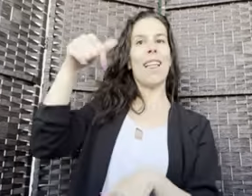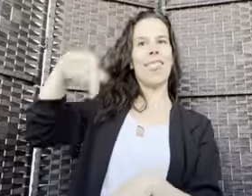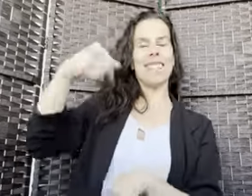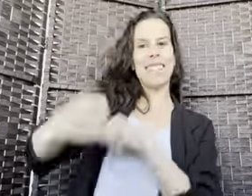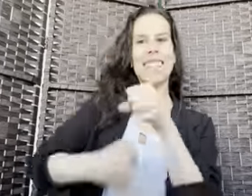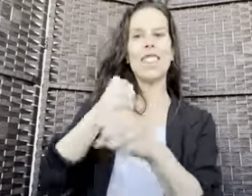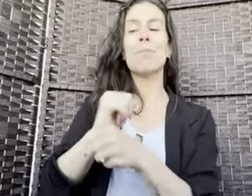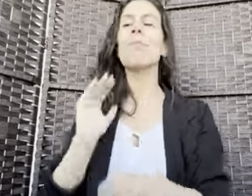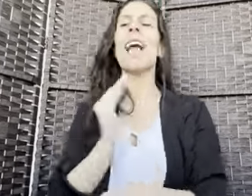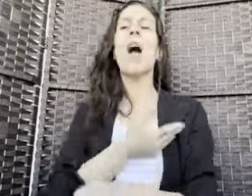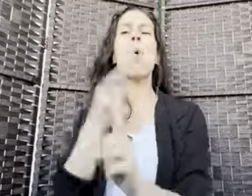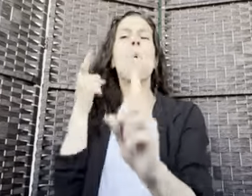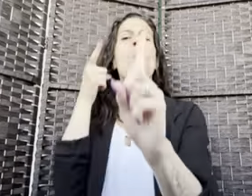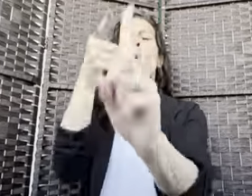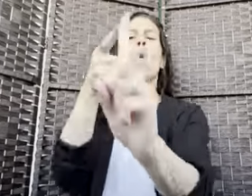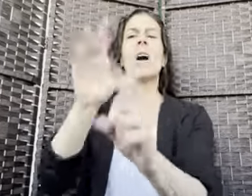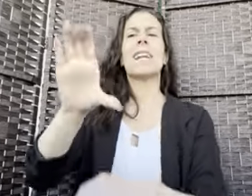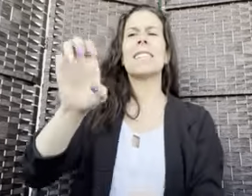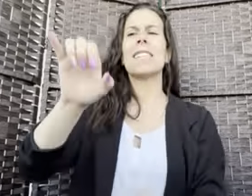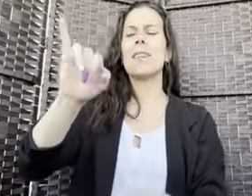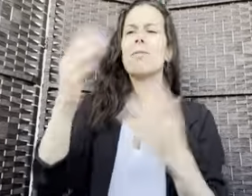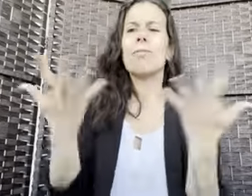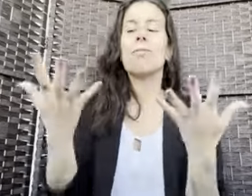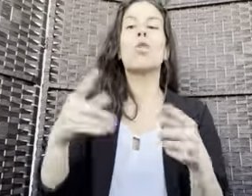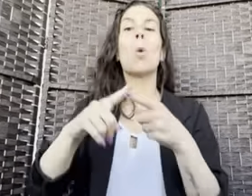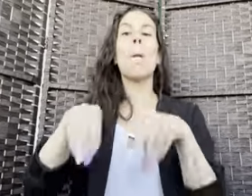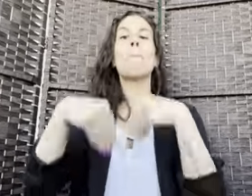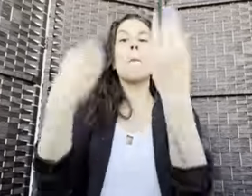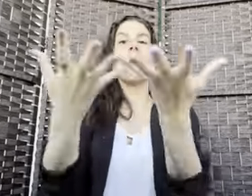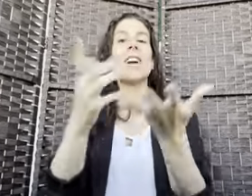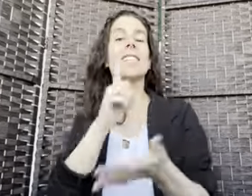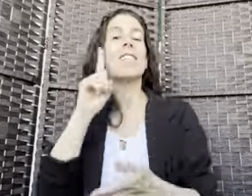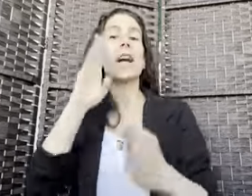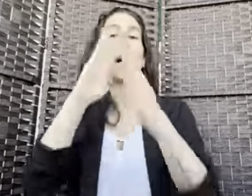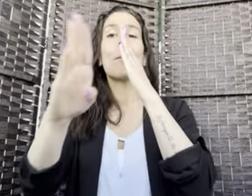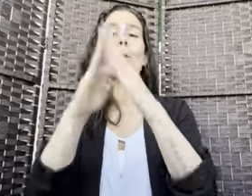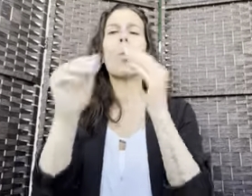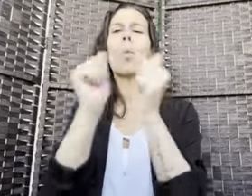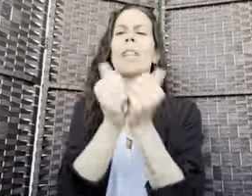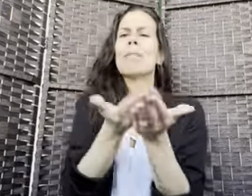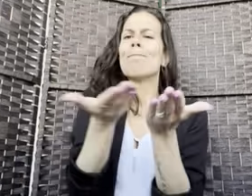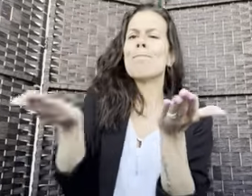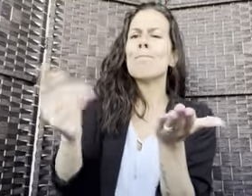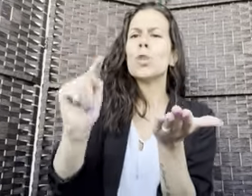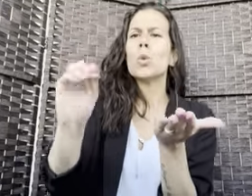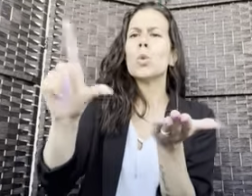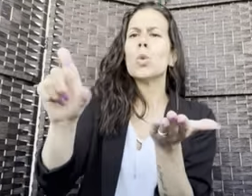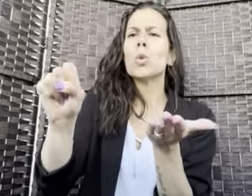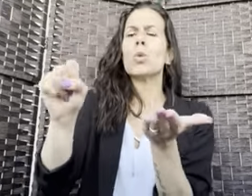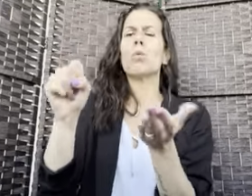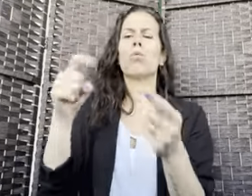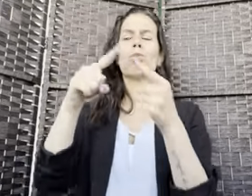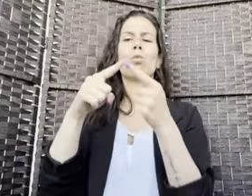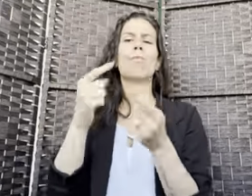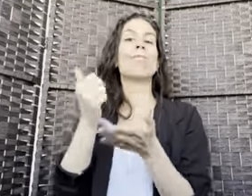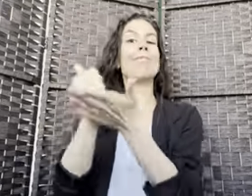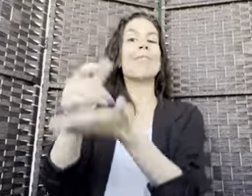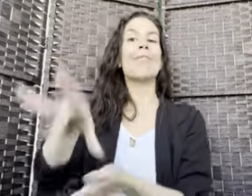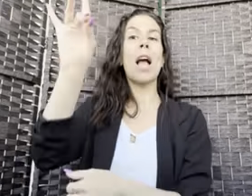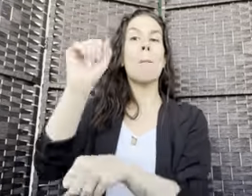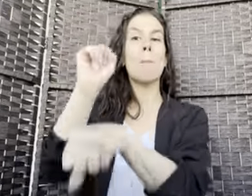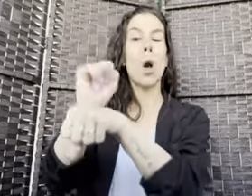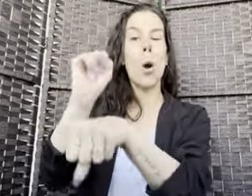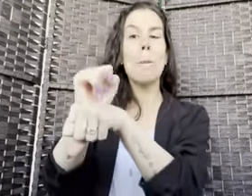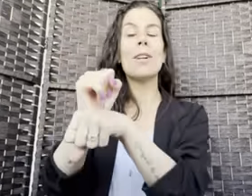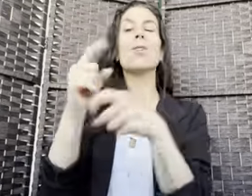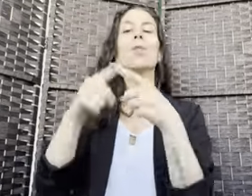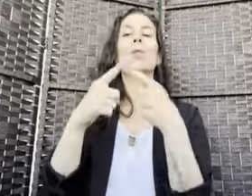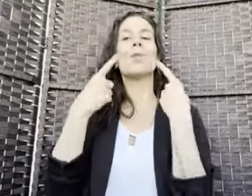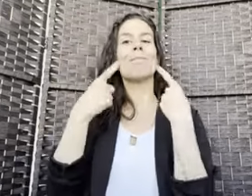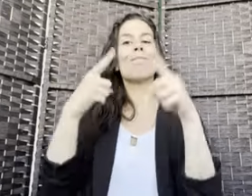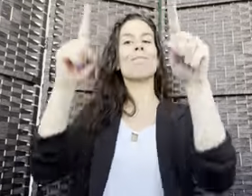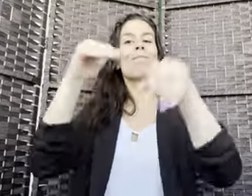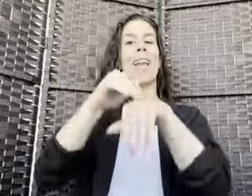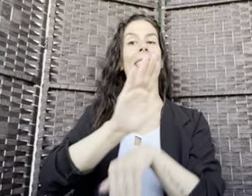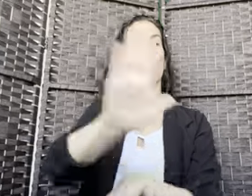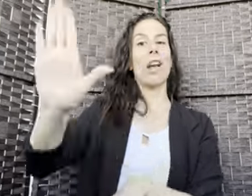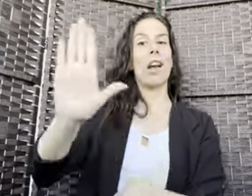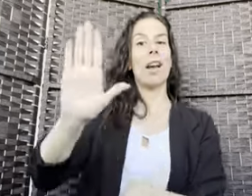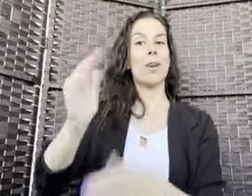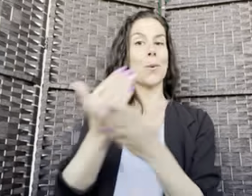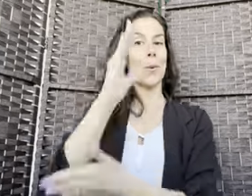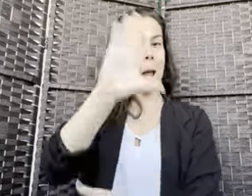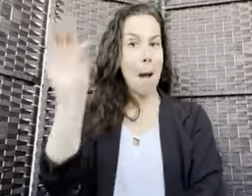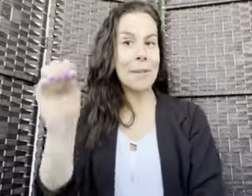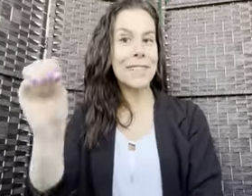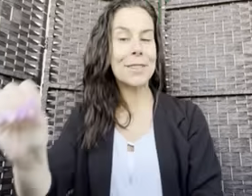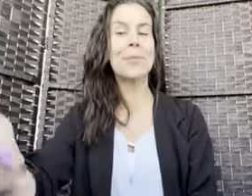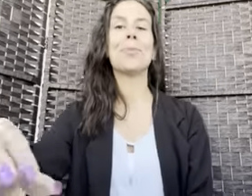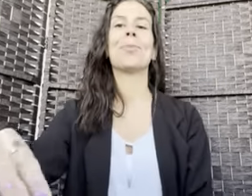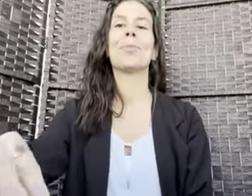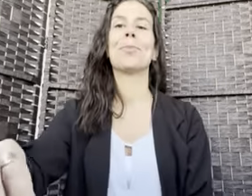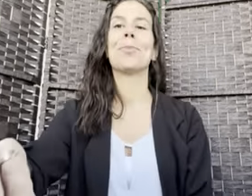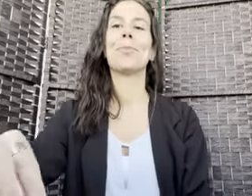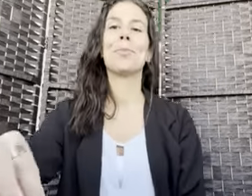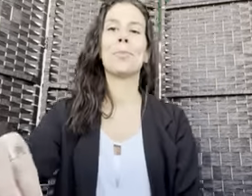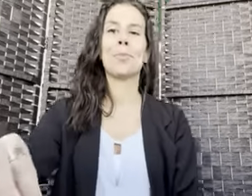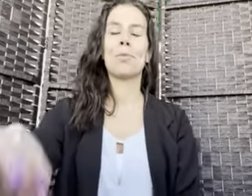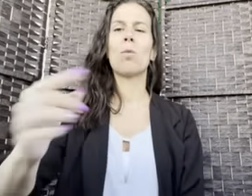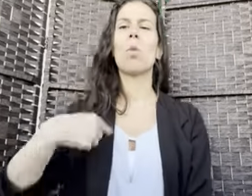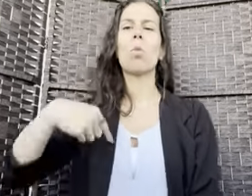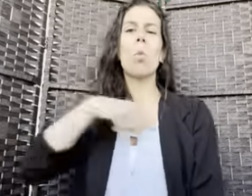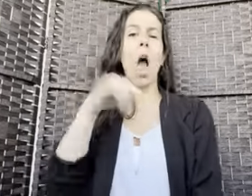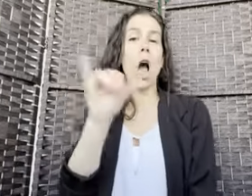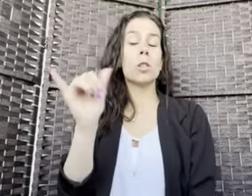Launched earlier this year, the goal of CEI is to provide the deaf community with the tools they need to find employment and to flourish at their new company.